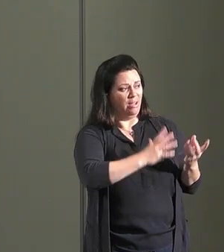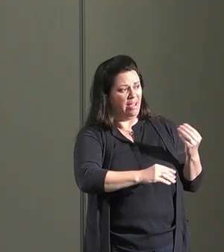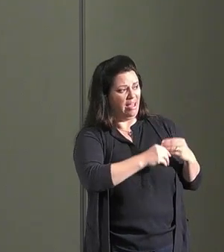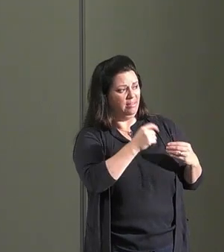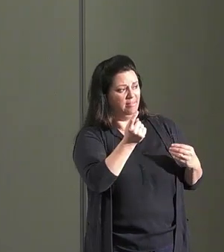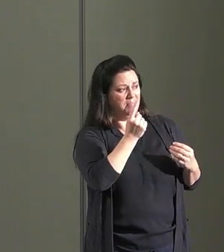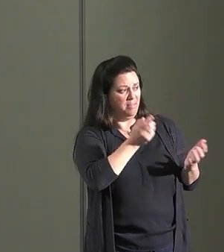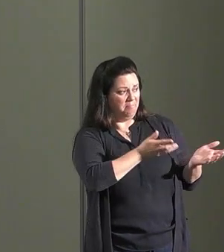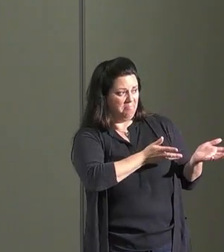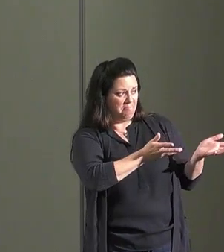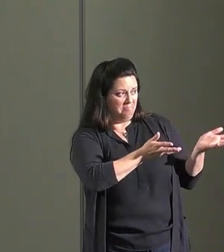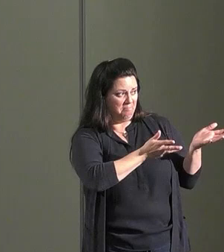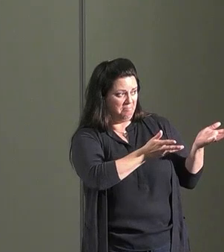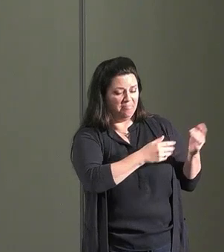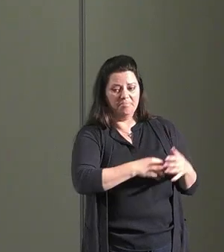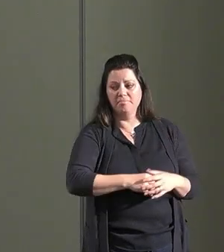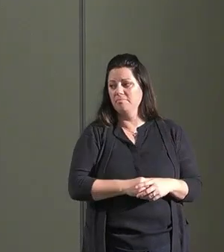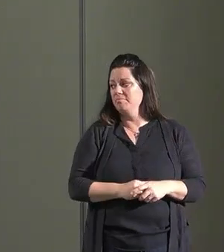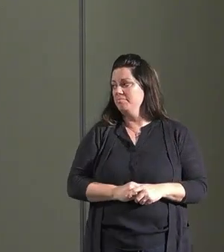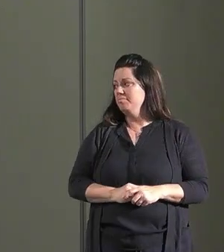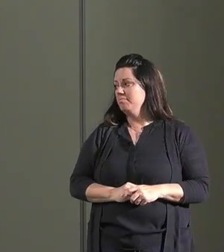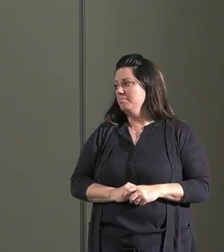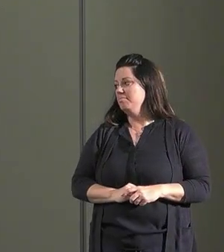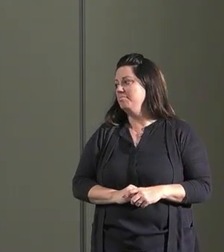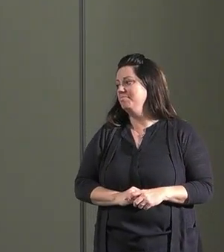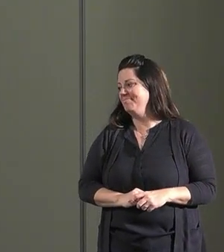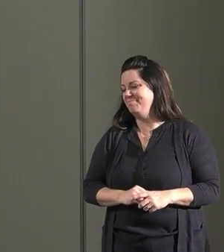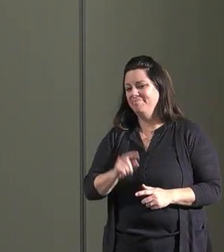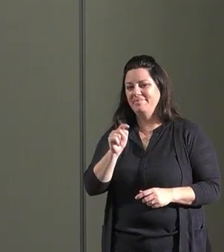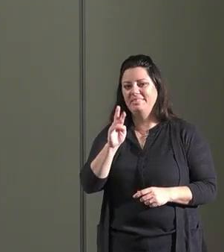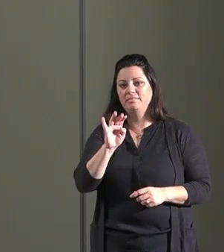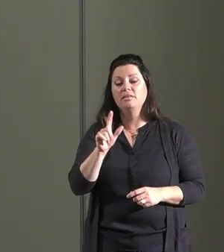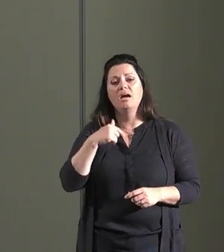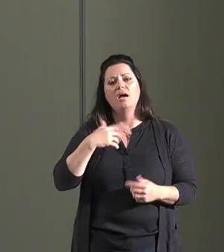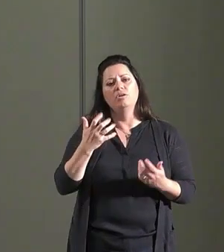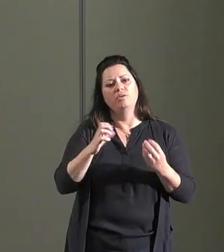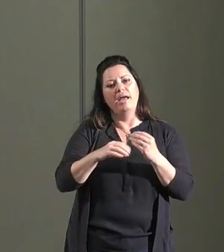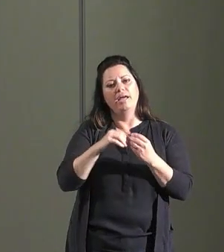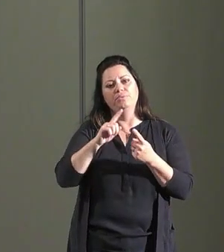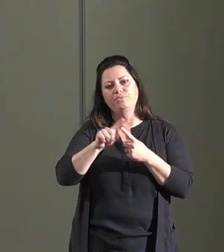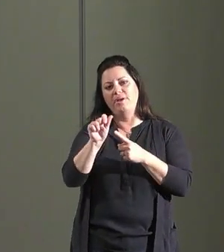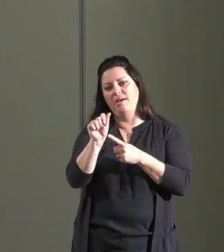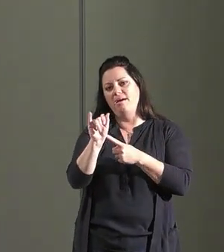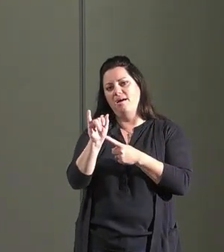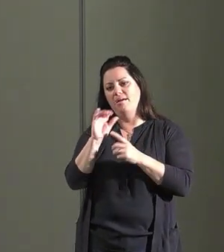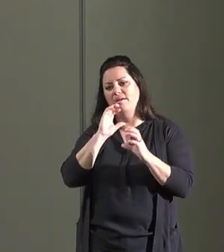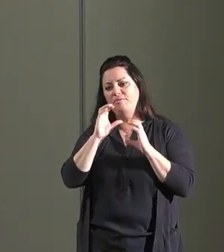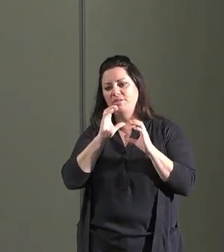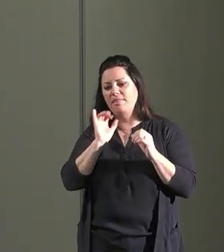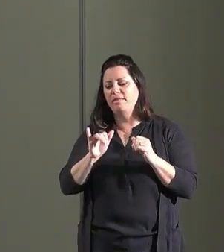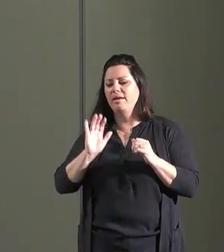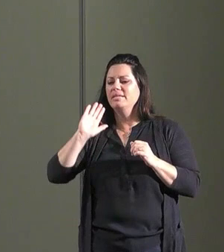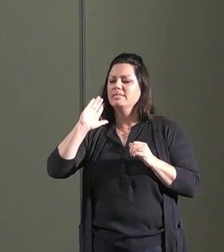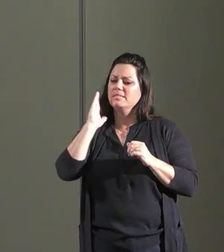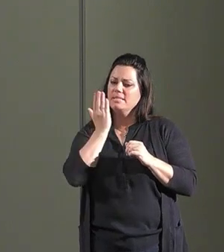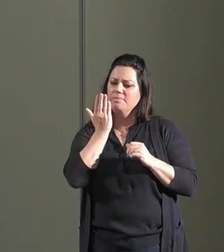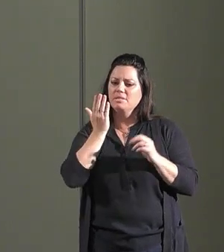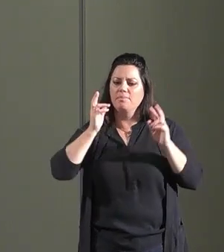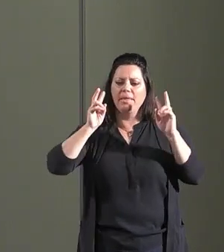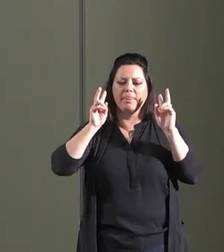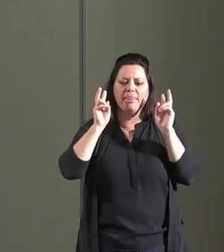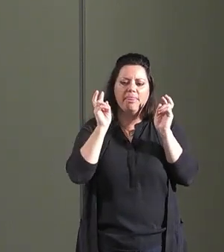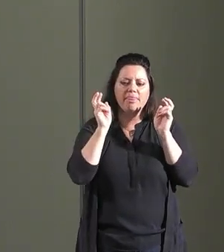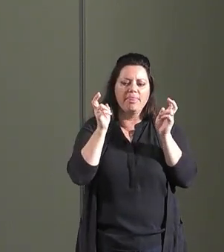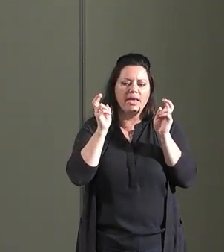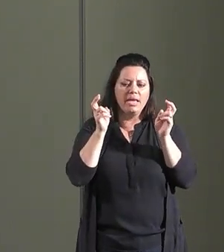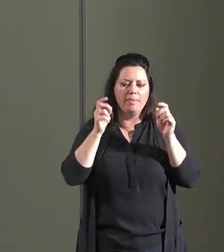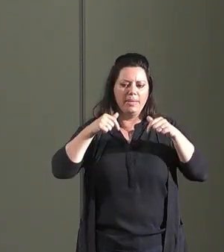Related to AI conversation, that seems to be you know the theme. Here lots of